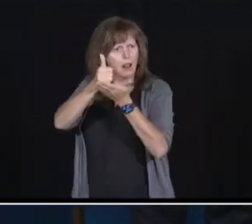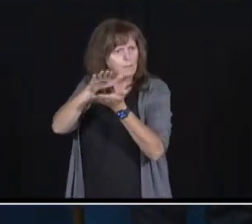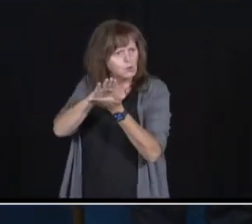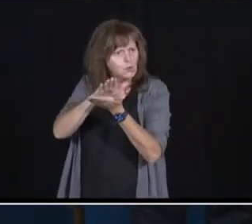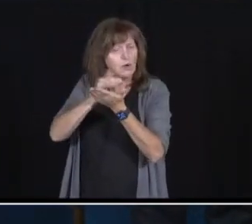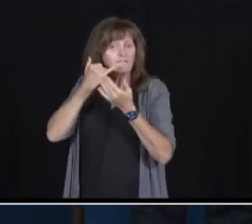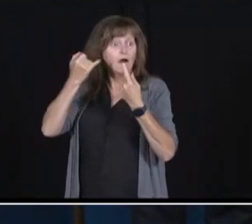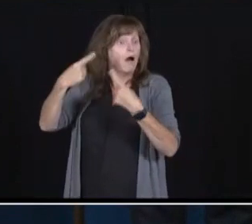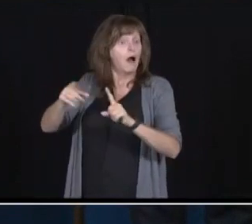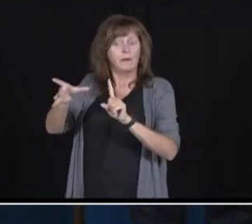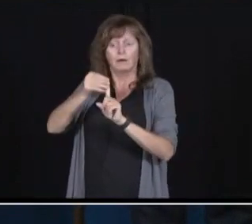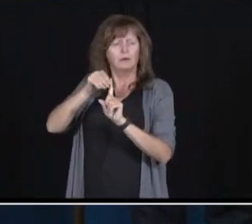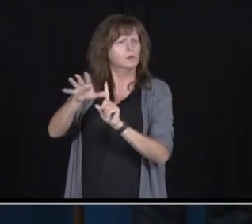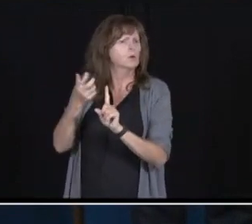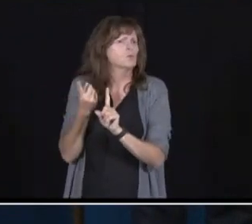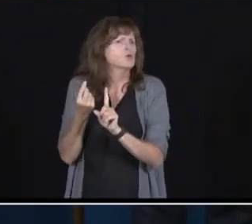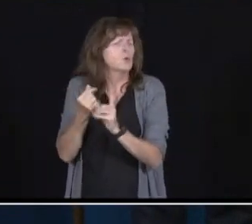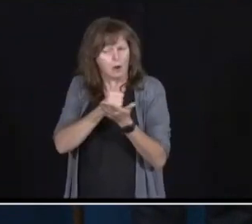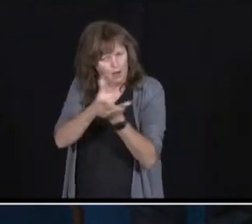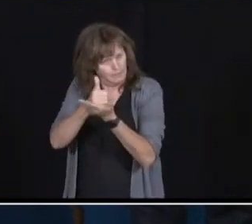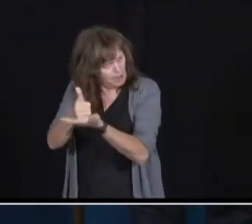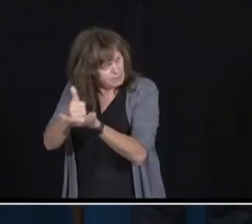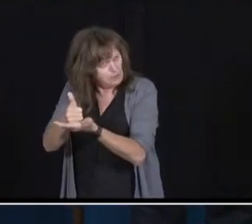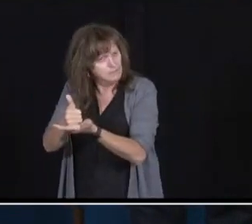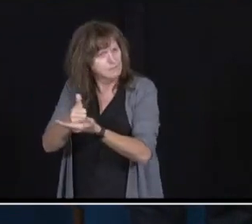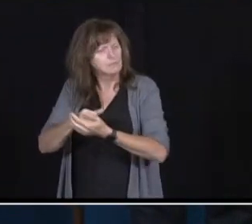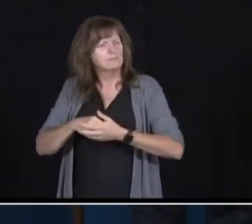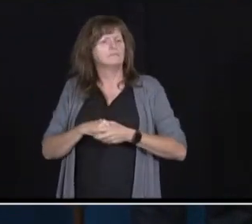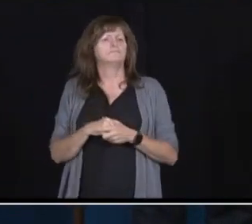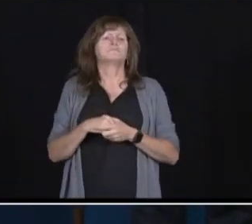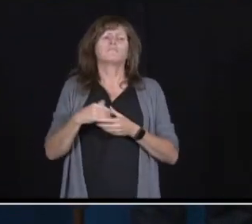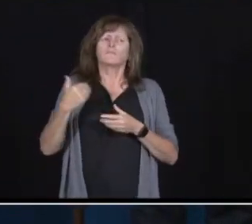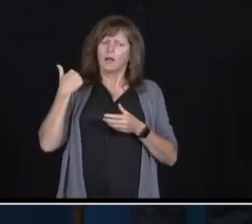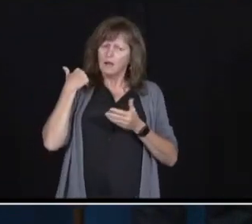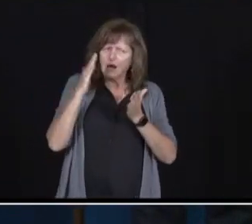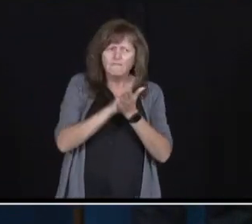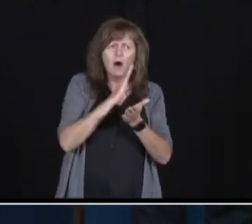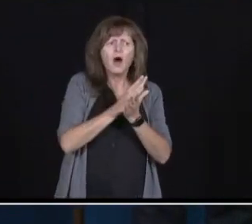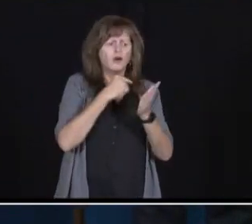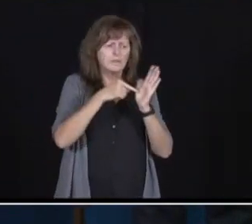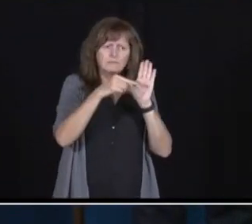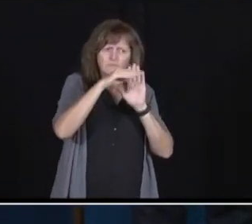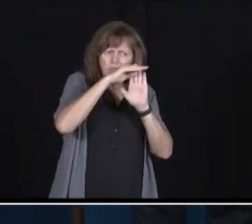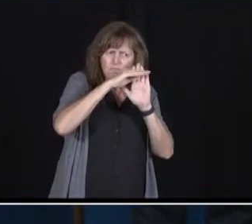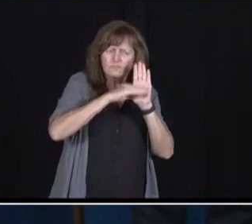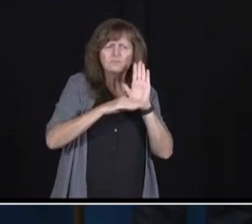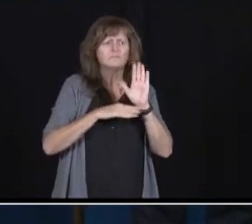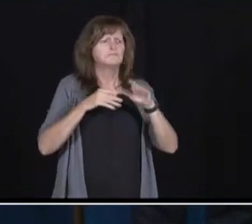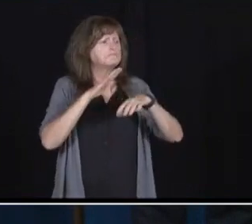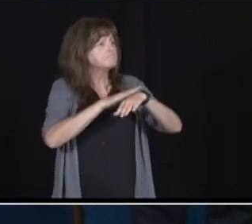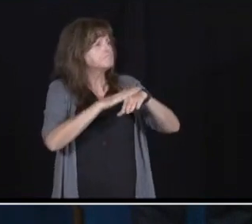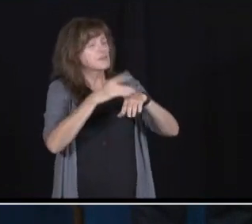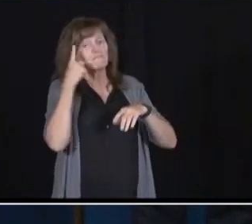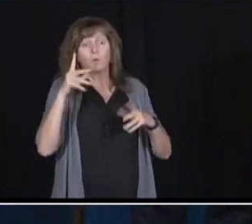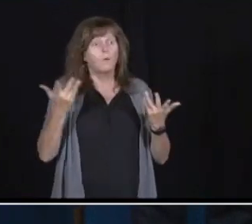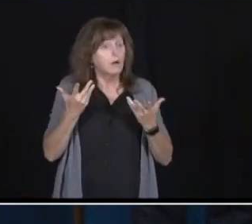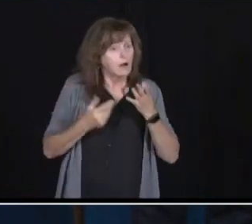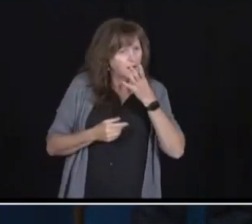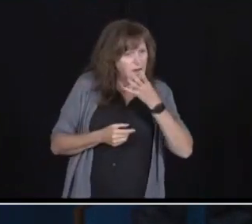event of a COVID-19 outbreak. But we are also providing guidance documents to parents. Because his parents, you deserve to see